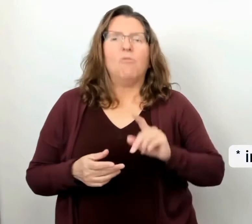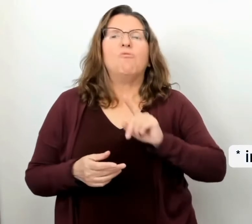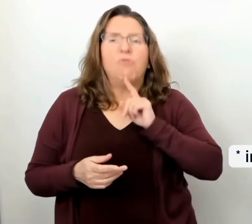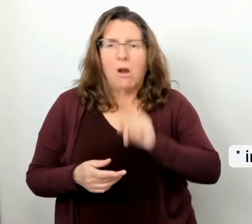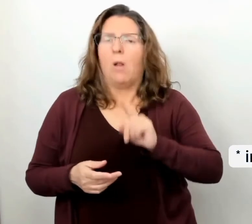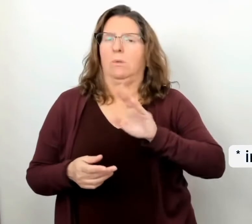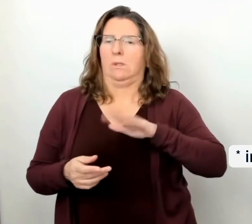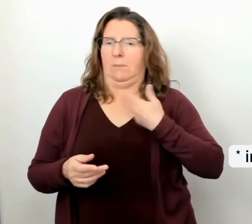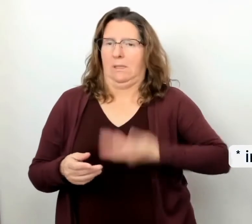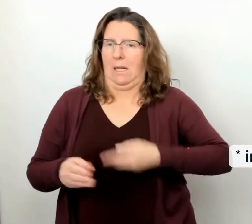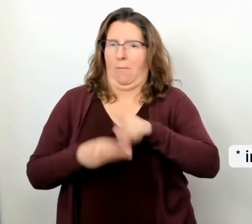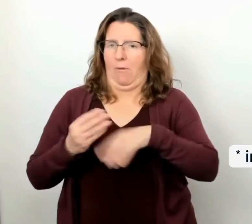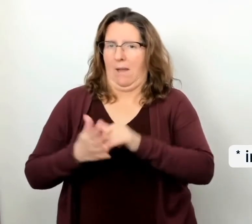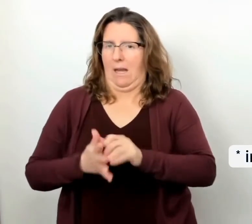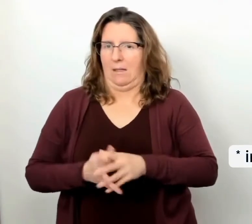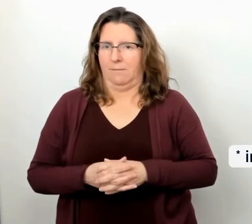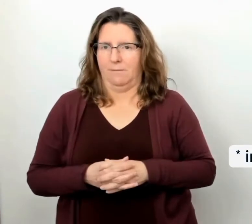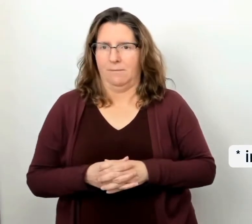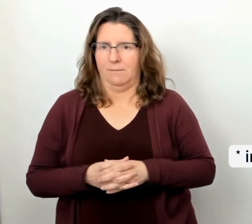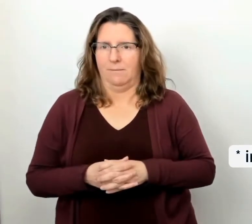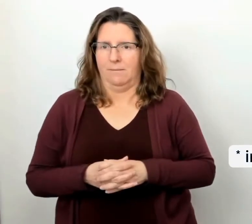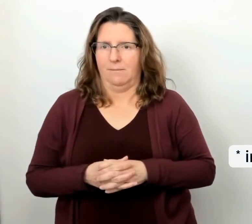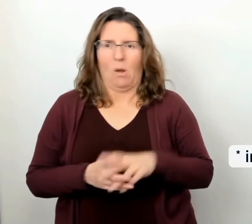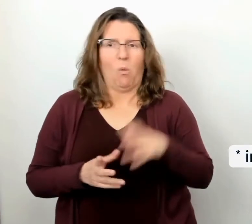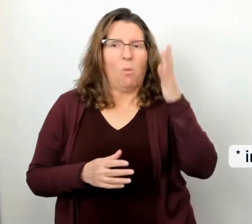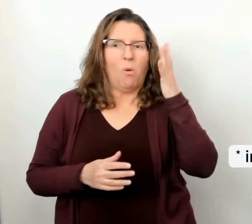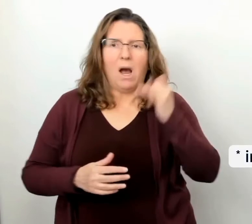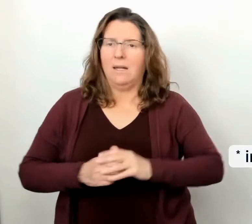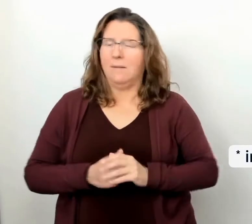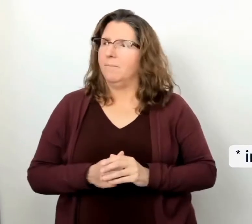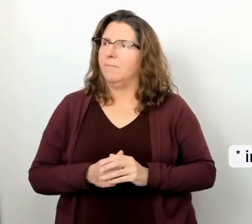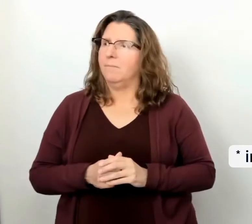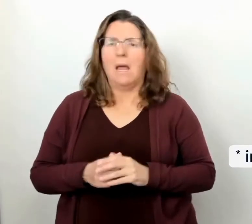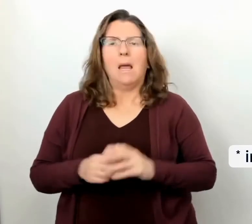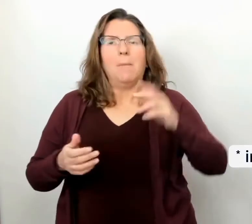The whole thing just upset me.